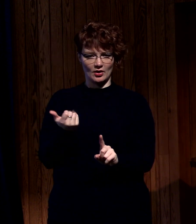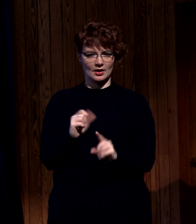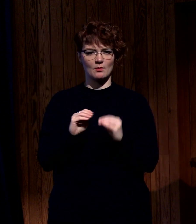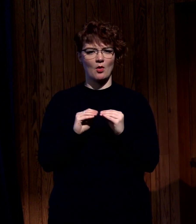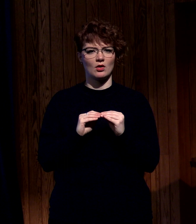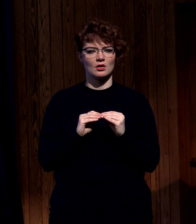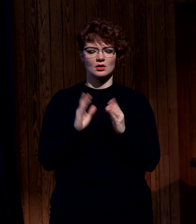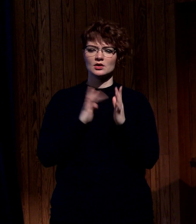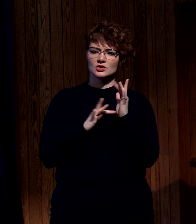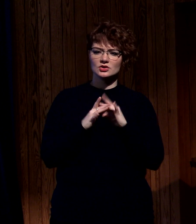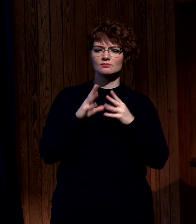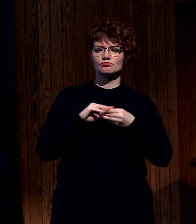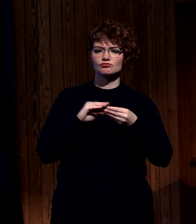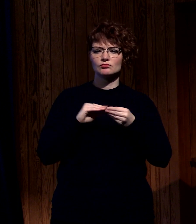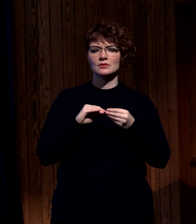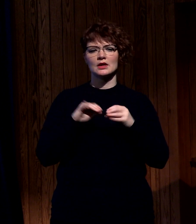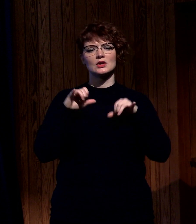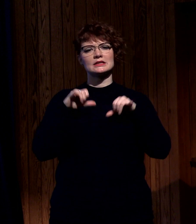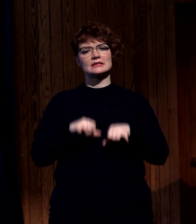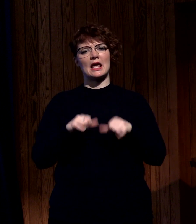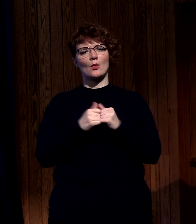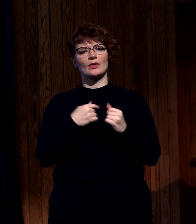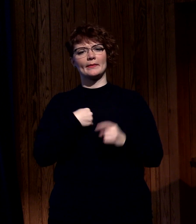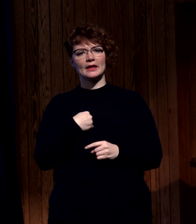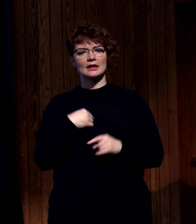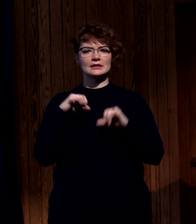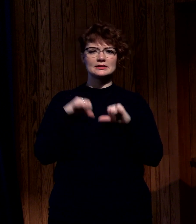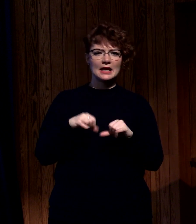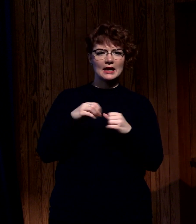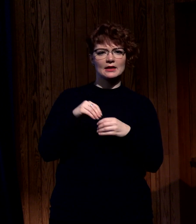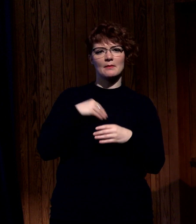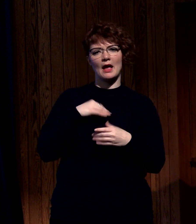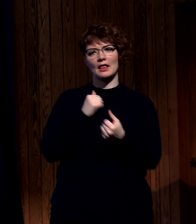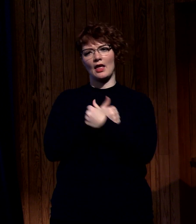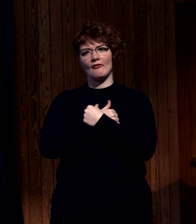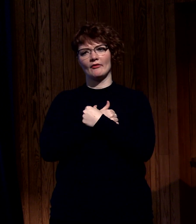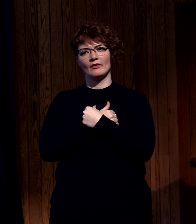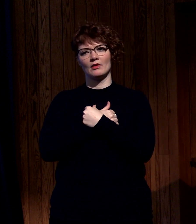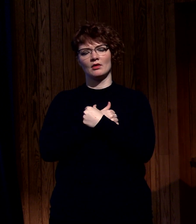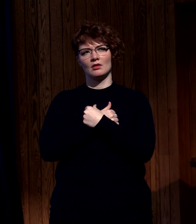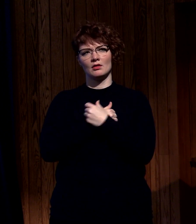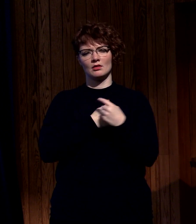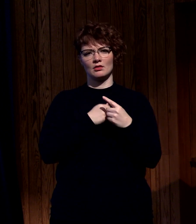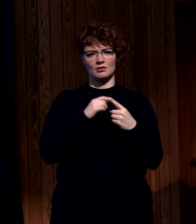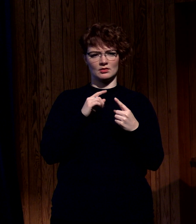Jesus talks about remaining when he's actually leaving? It